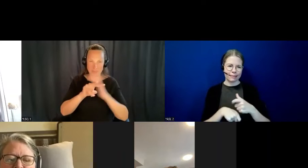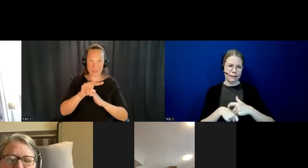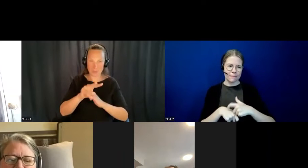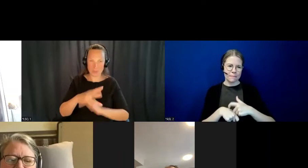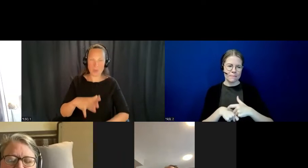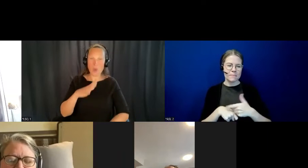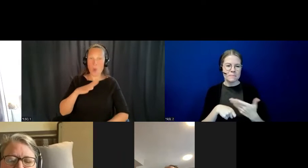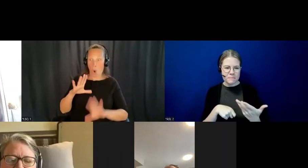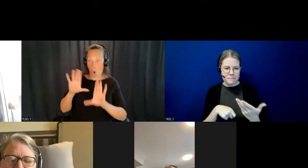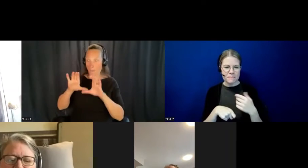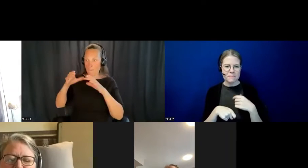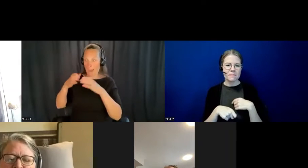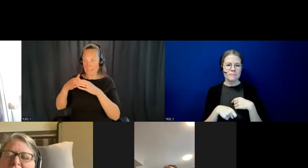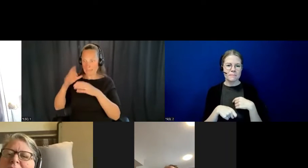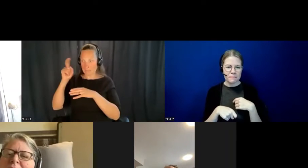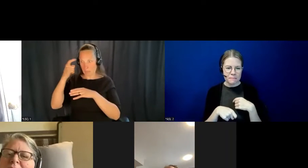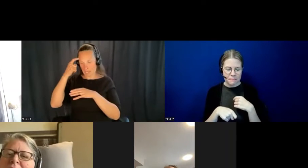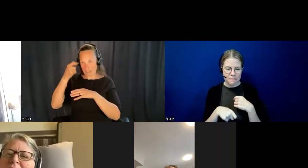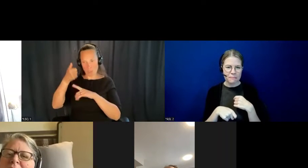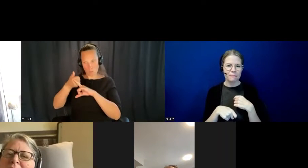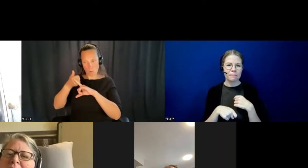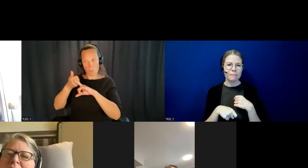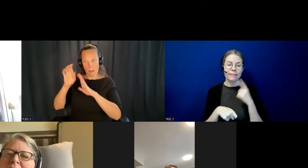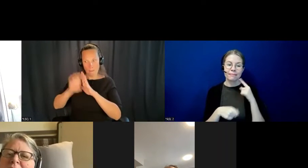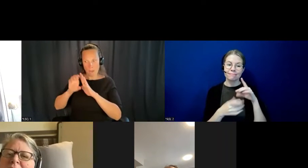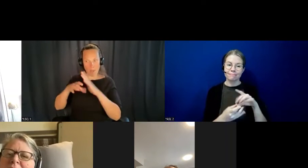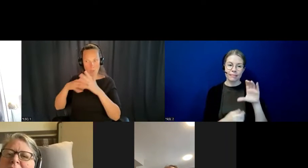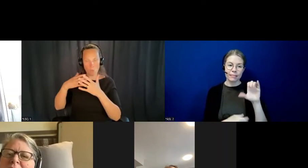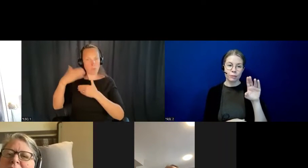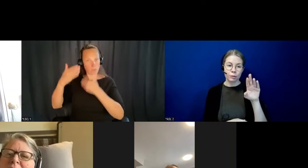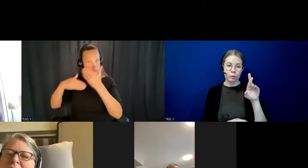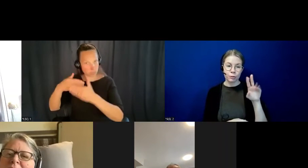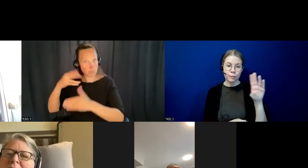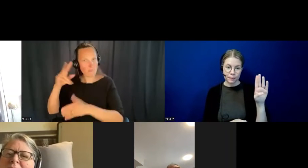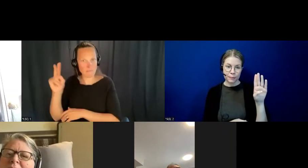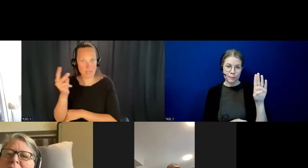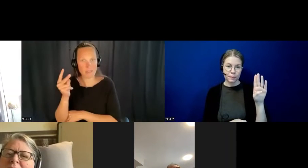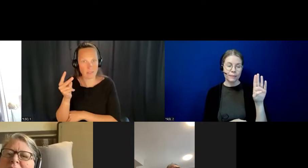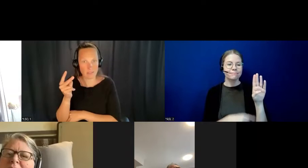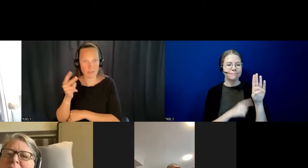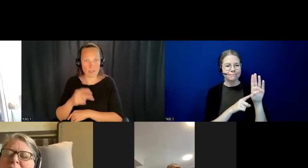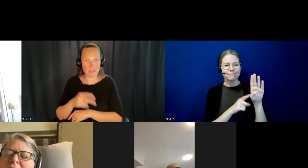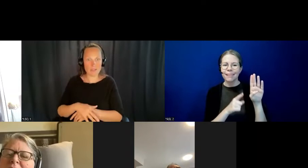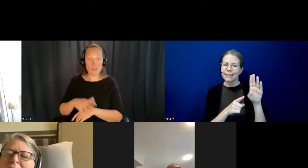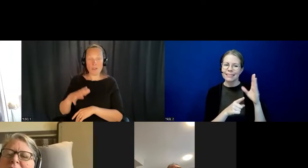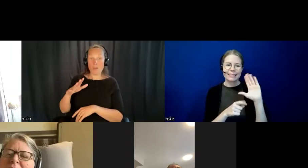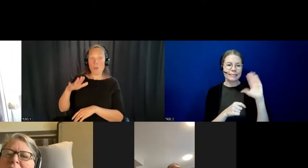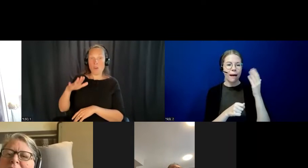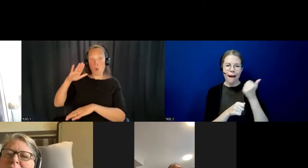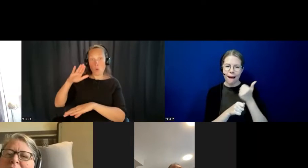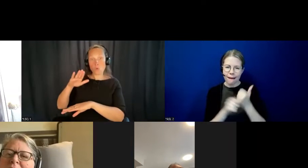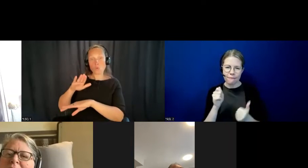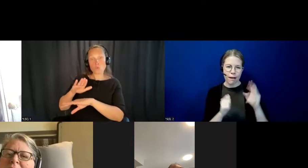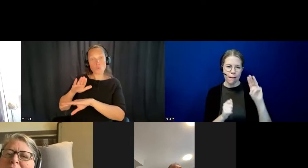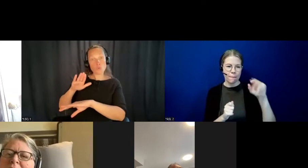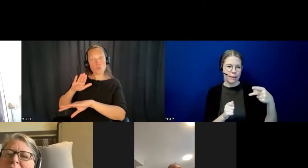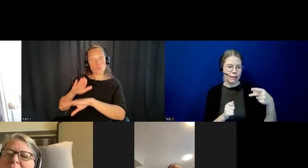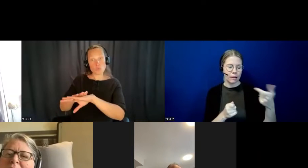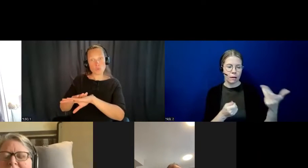EVERY MEMBER OF PARLIAMENT HAD A SENSE THAT THERE WAS AN URGENT THREAT TO THE WHOLE ECONOMY. AND SO